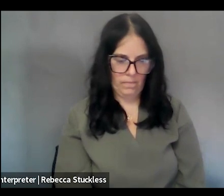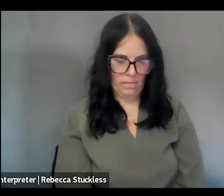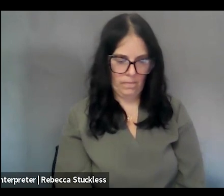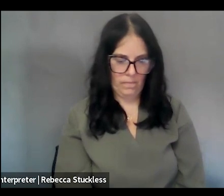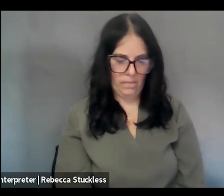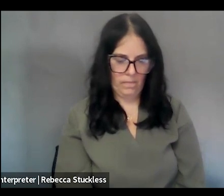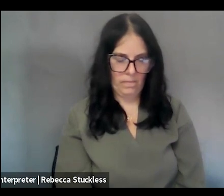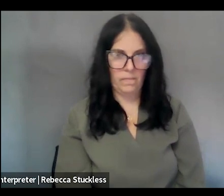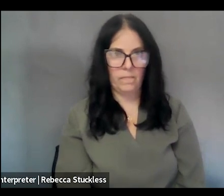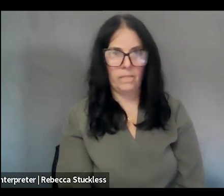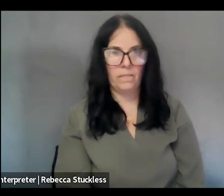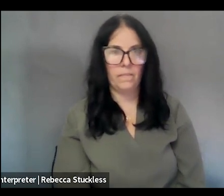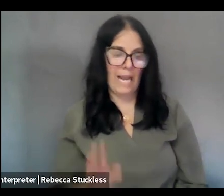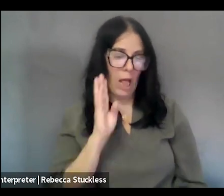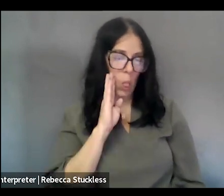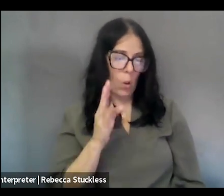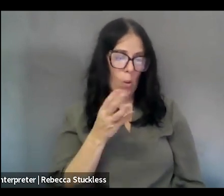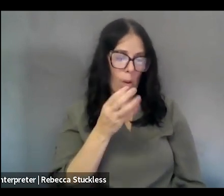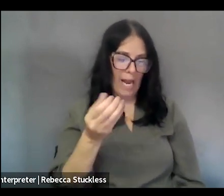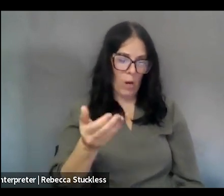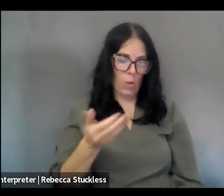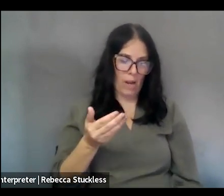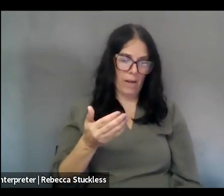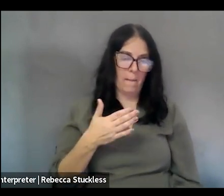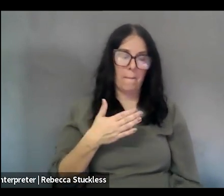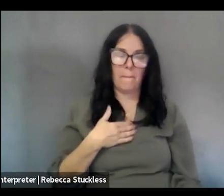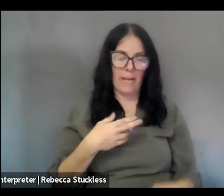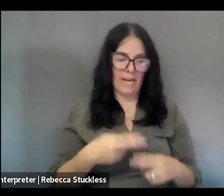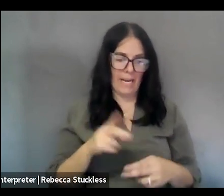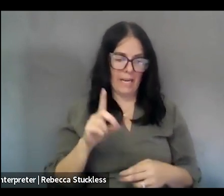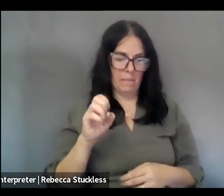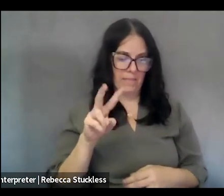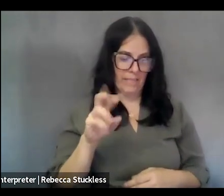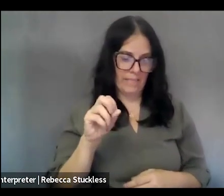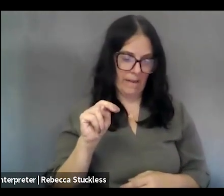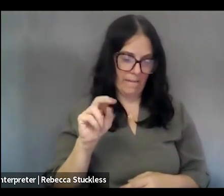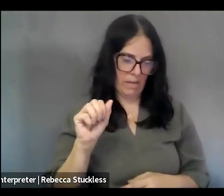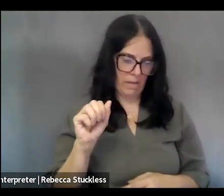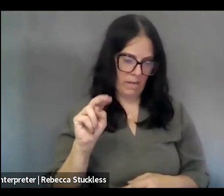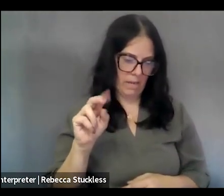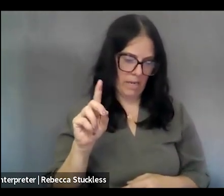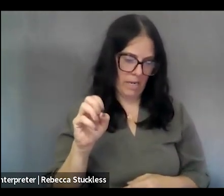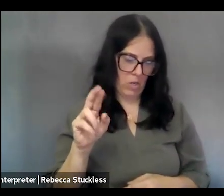Hello and welcome! My name is Devon Anderson and I'm the Engagement Coordinator here at the